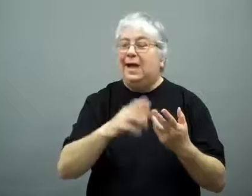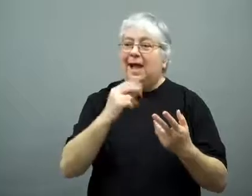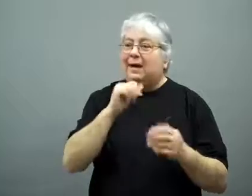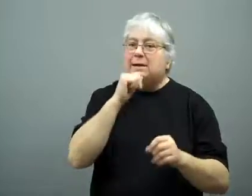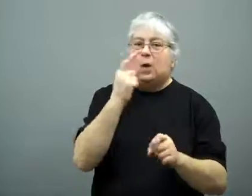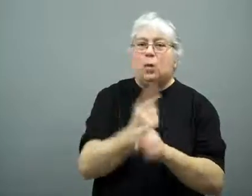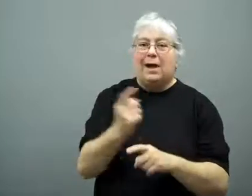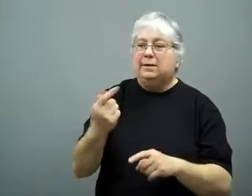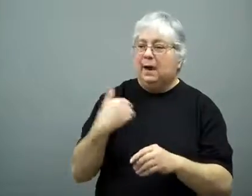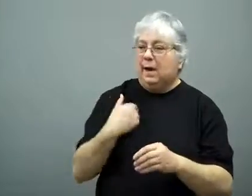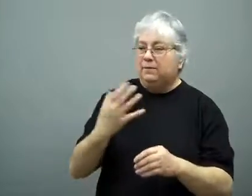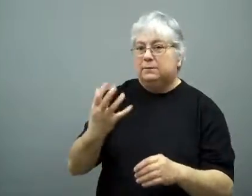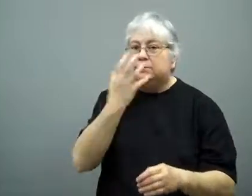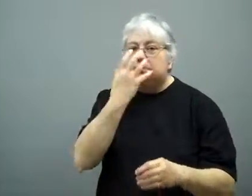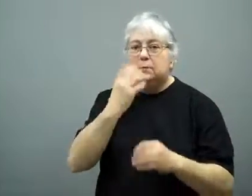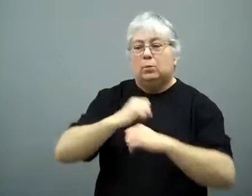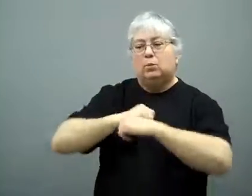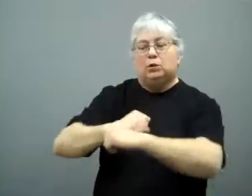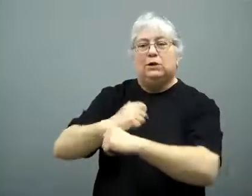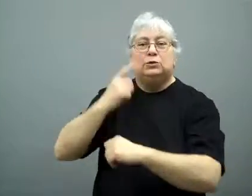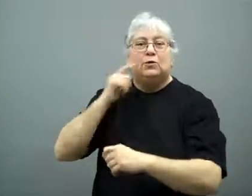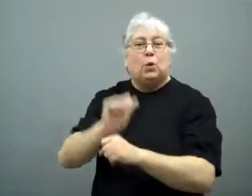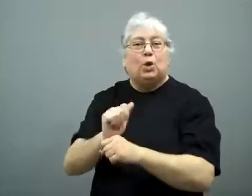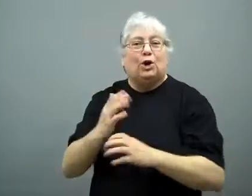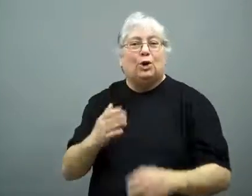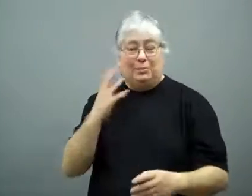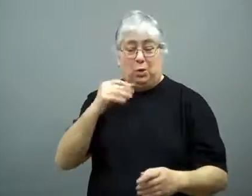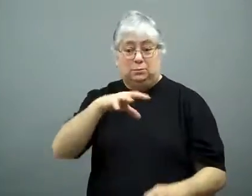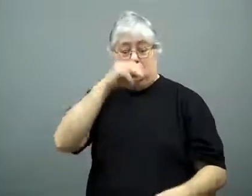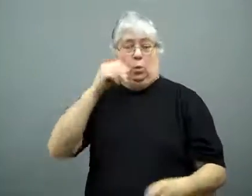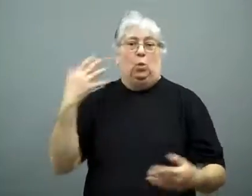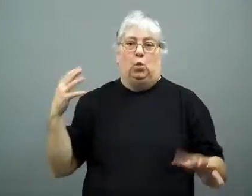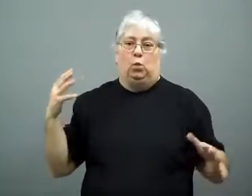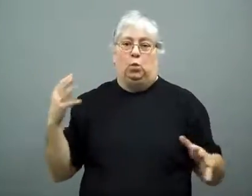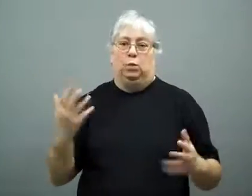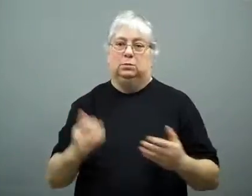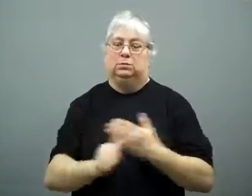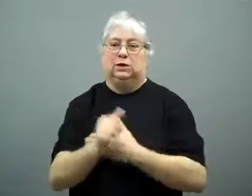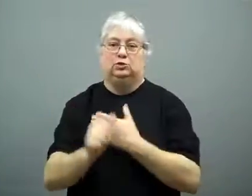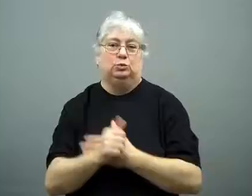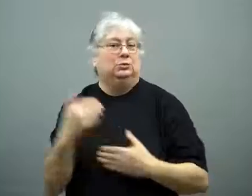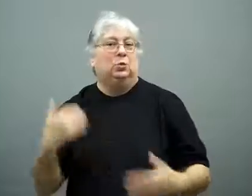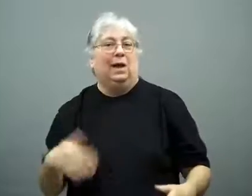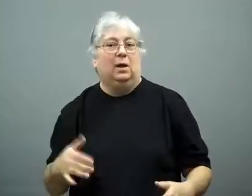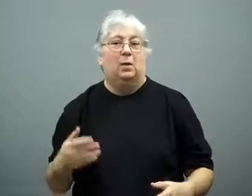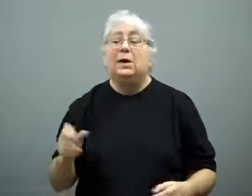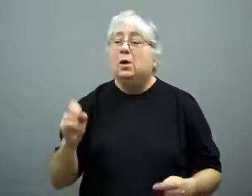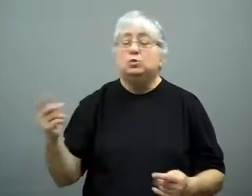and to the lack of proper respiratory protection for employees from the fumes.